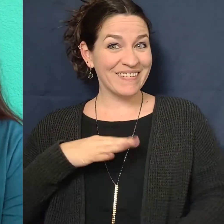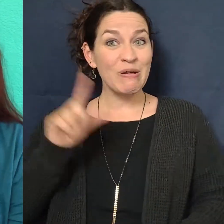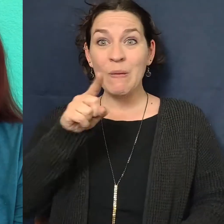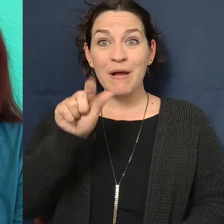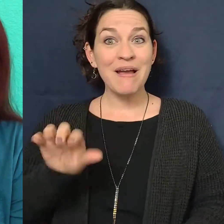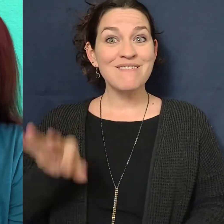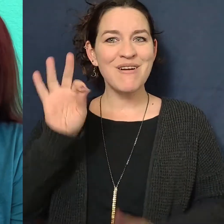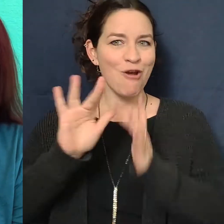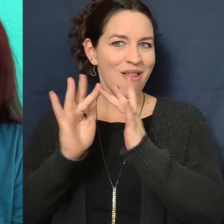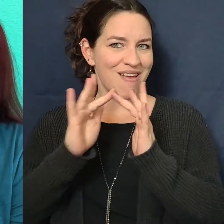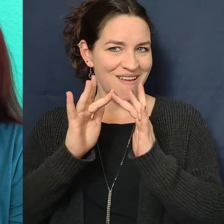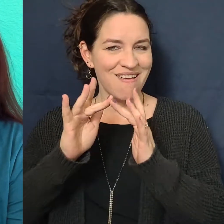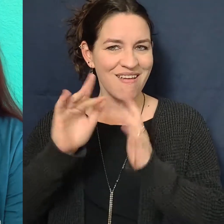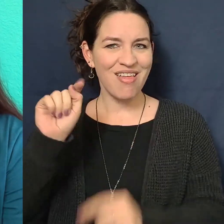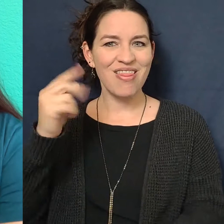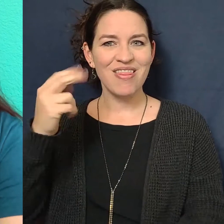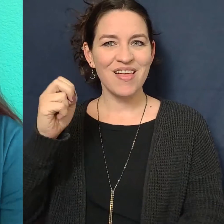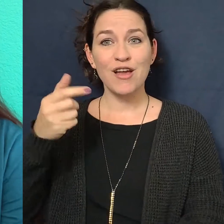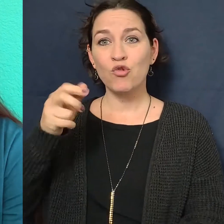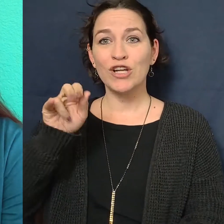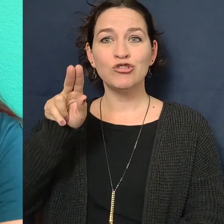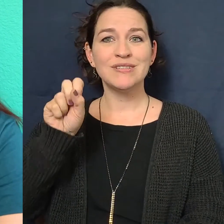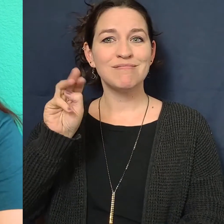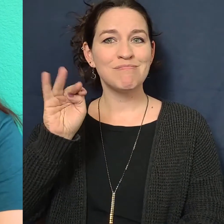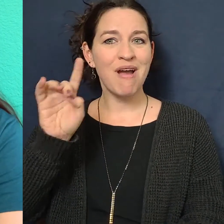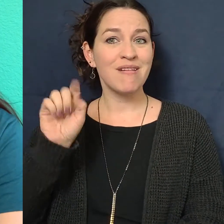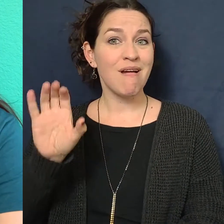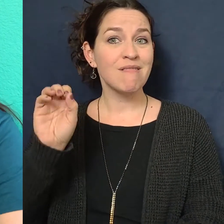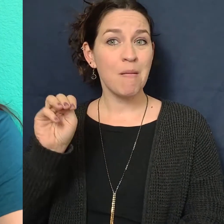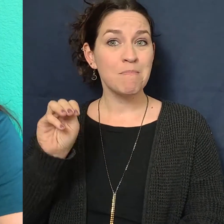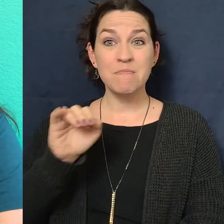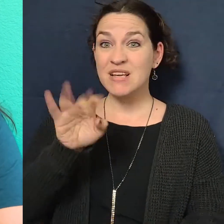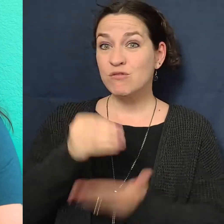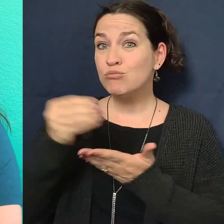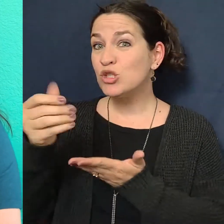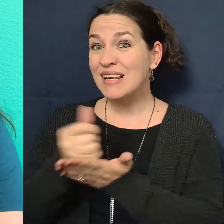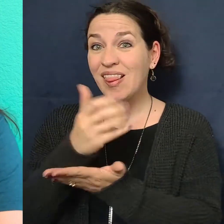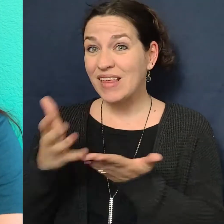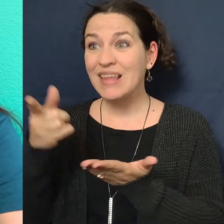website, TheGraciousMind.com. And every purchase you make from our shop goes to help provide therapy to people who need it.